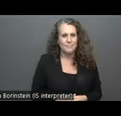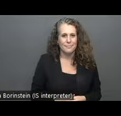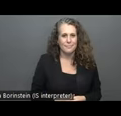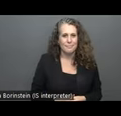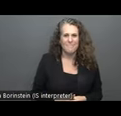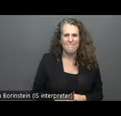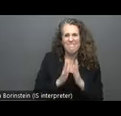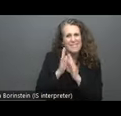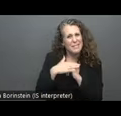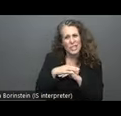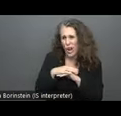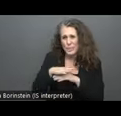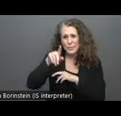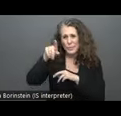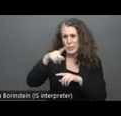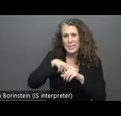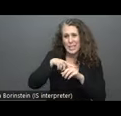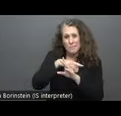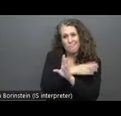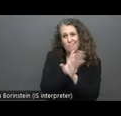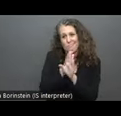come in not Michelle and I was able to receive receive at the president Buddha service,